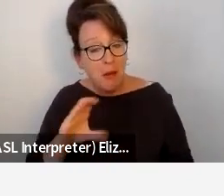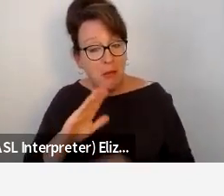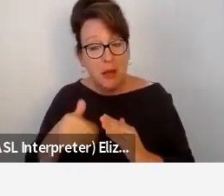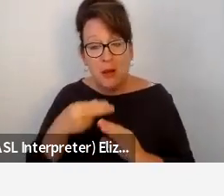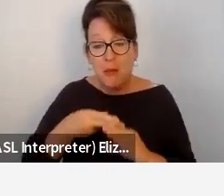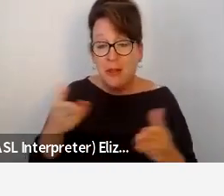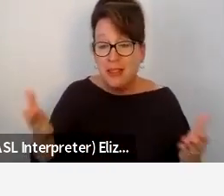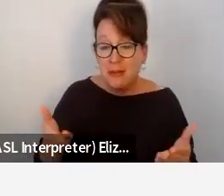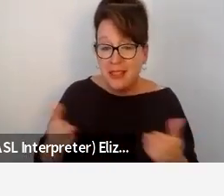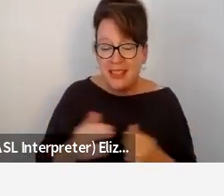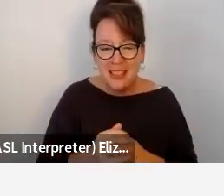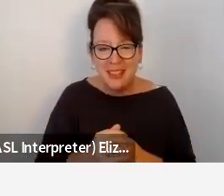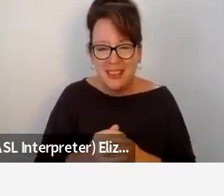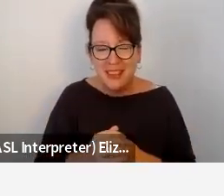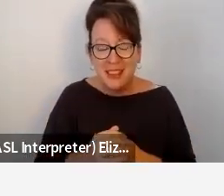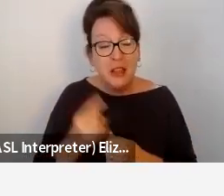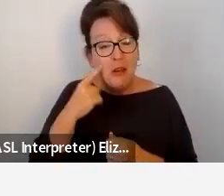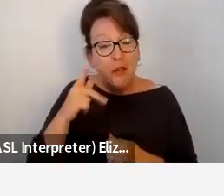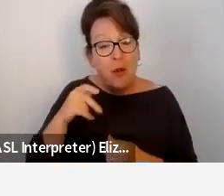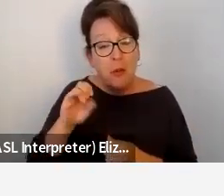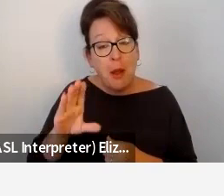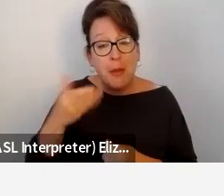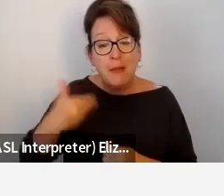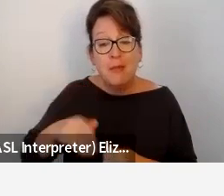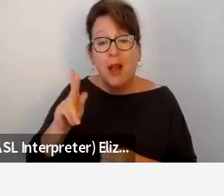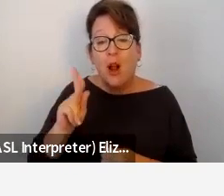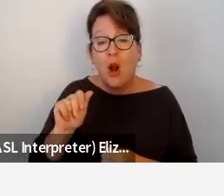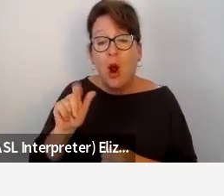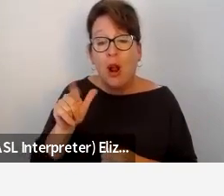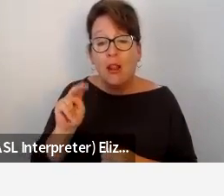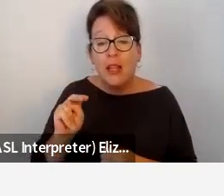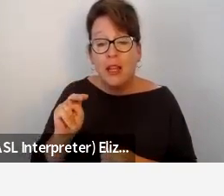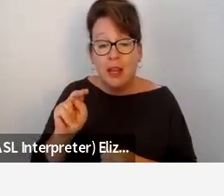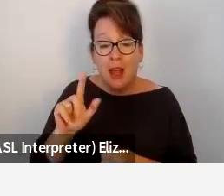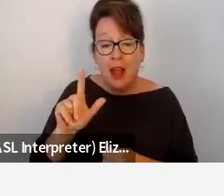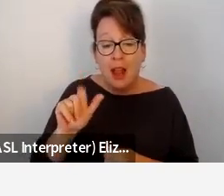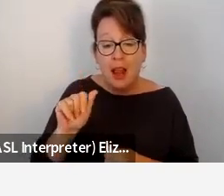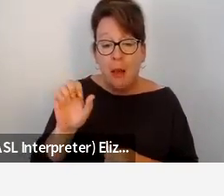community partners is not a easy process, which is why we've developed a list of EPA community-port